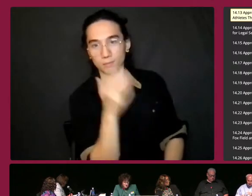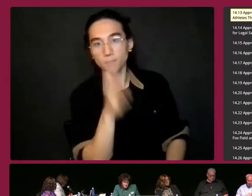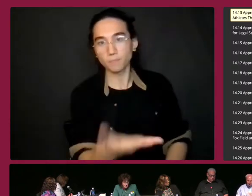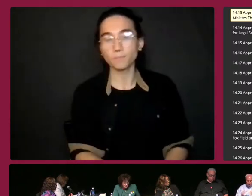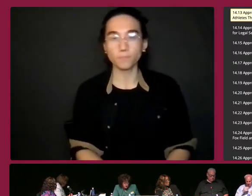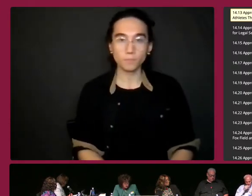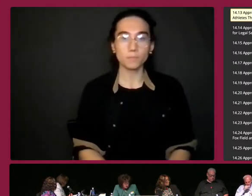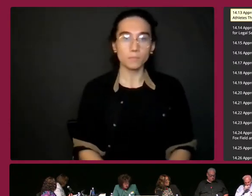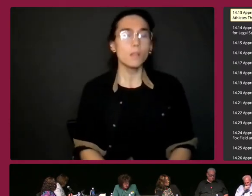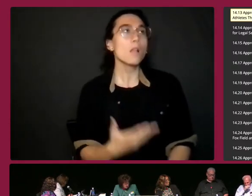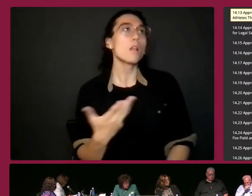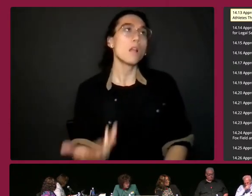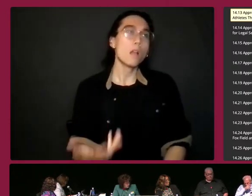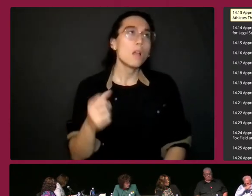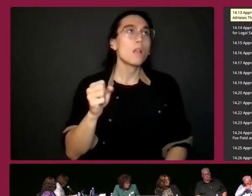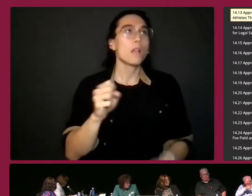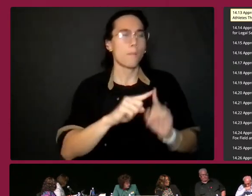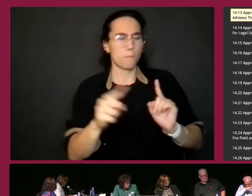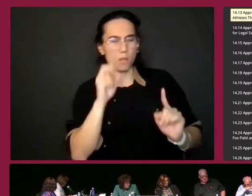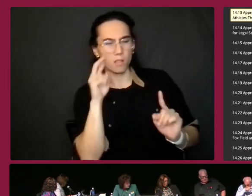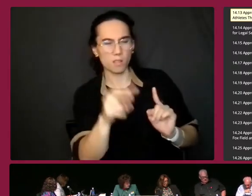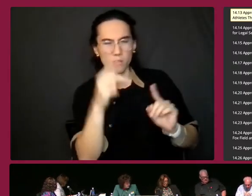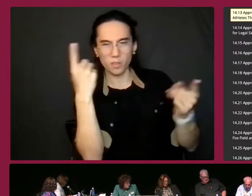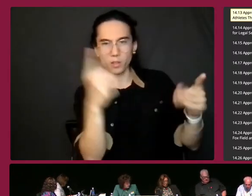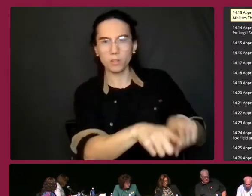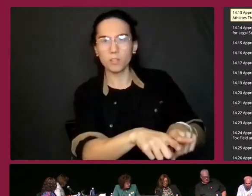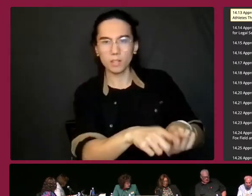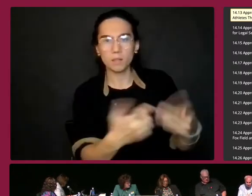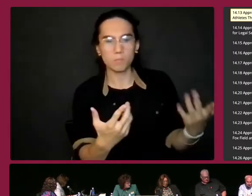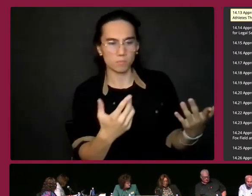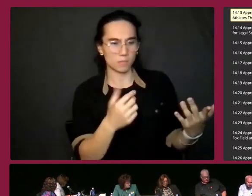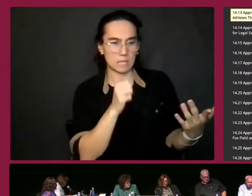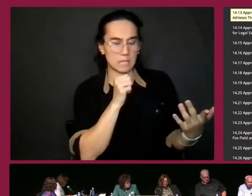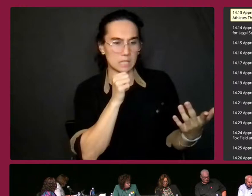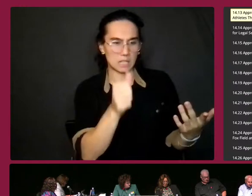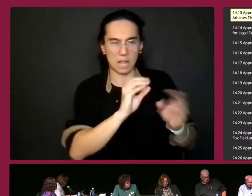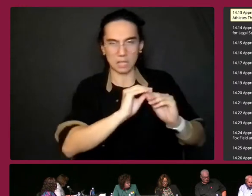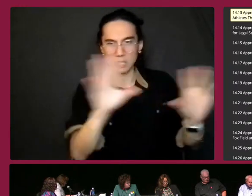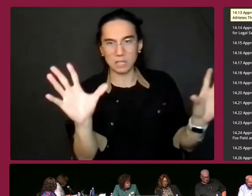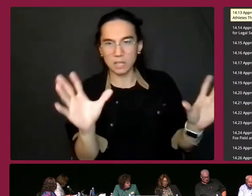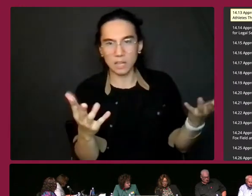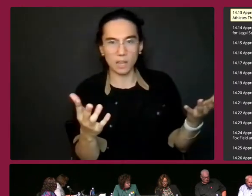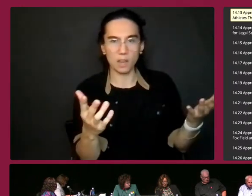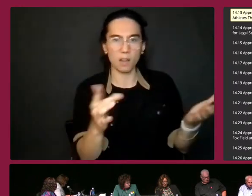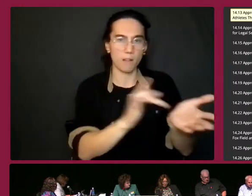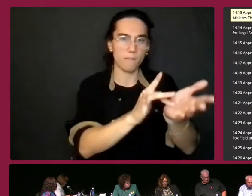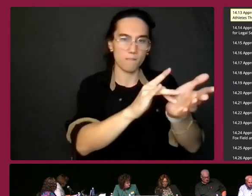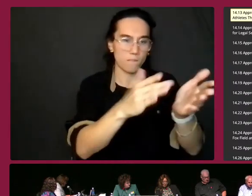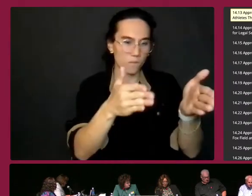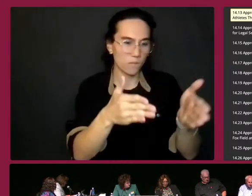Well, on the agreement, it doesn't specify whether it's physician assistants or doctors